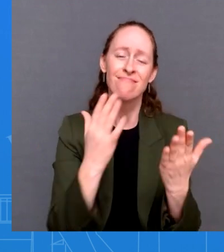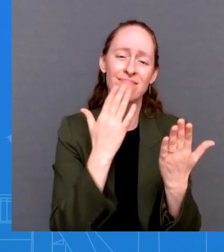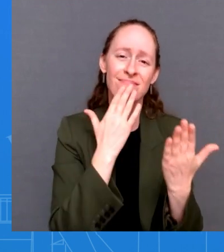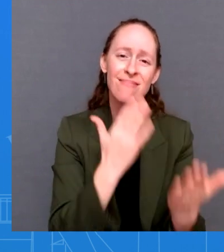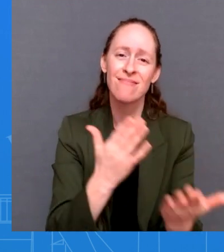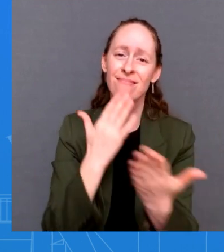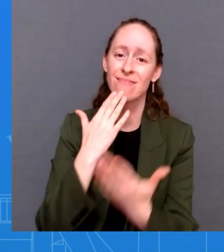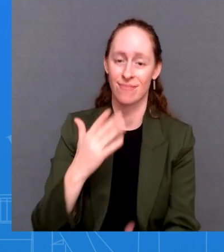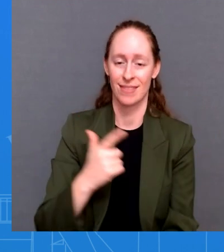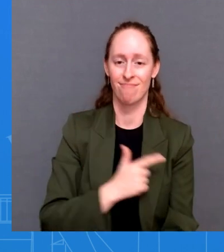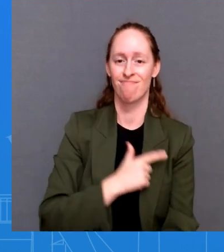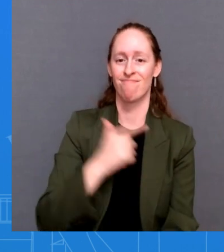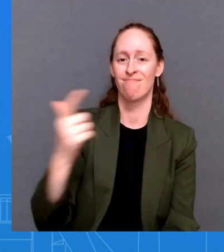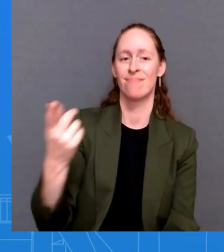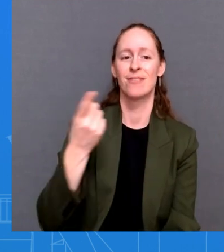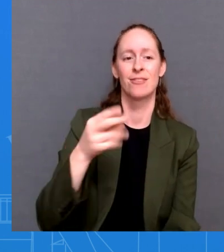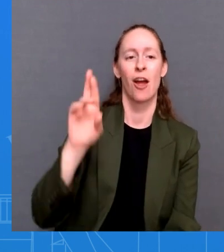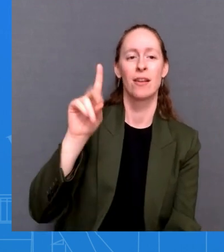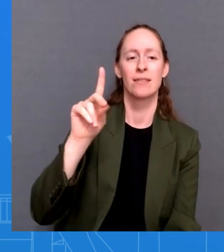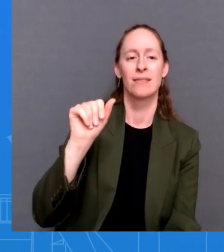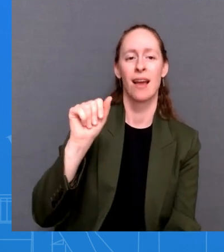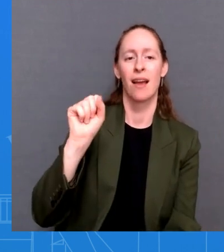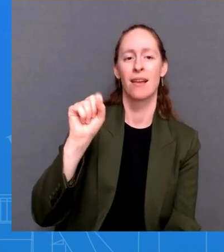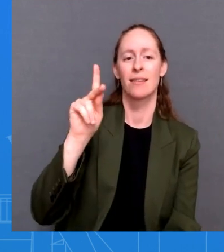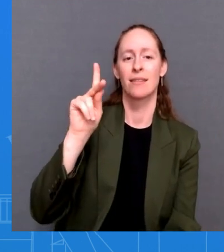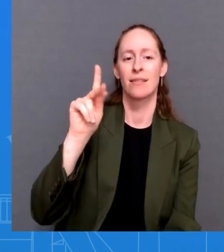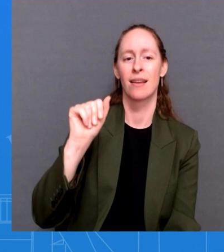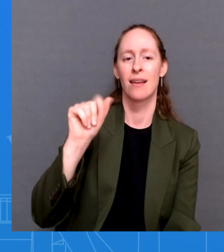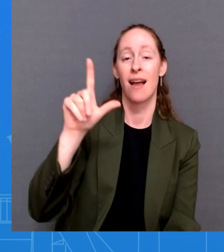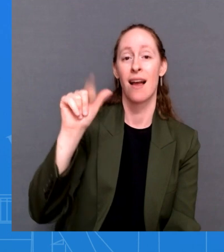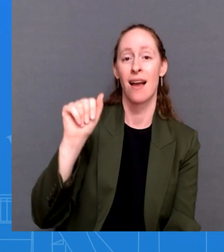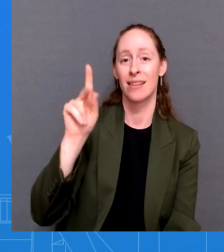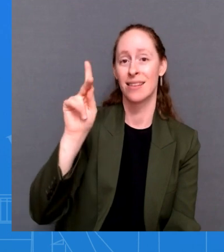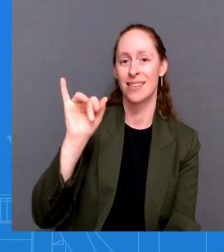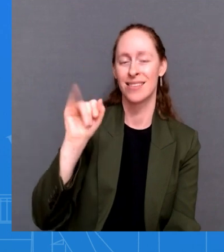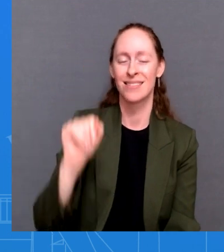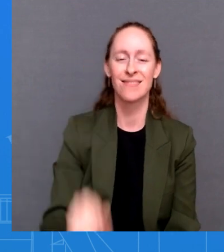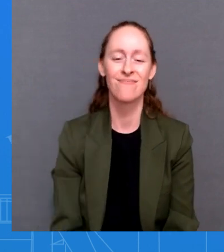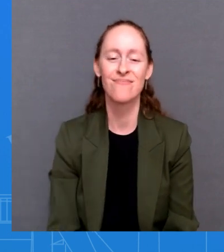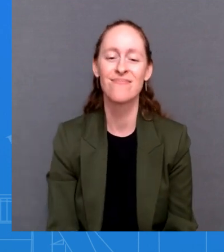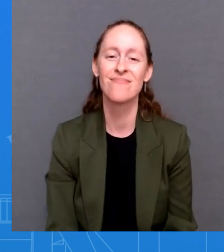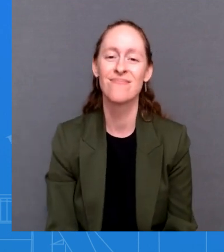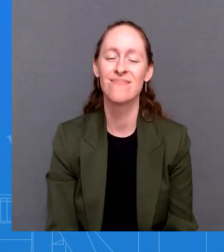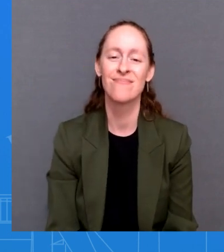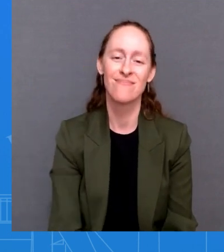Dr. Daskalakis: Thank you so much, Dr. Walensky. Today, I wanted to provide an update on a key element of our response